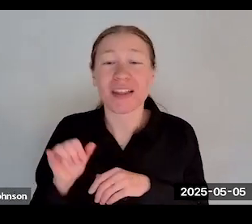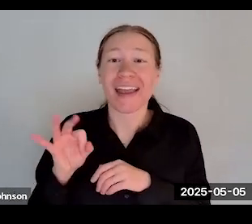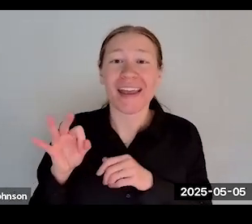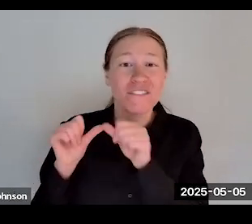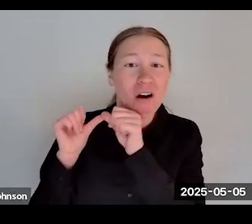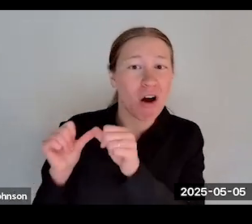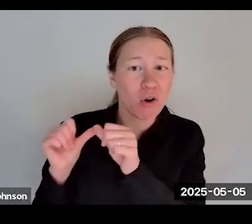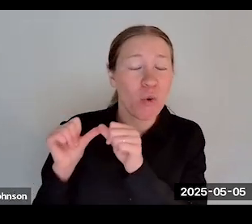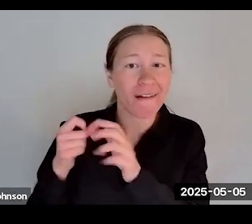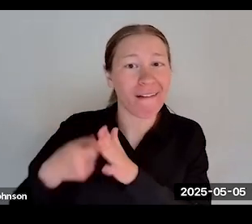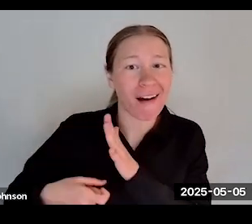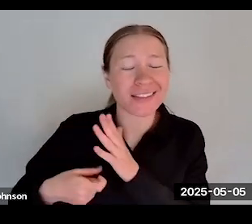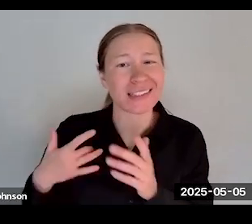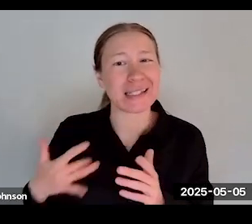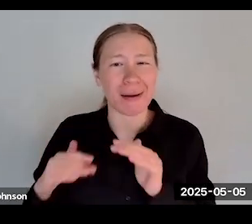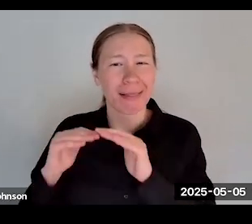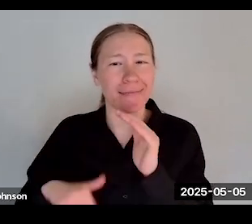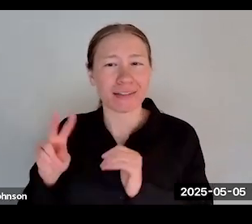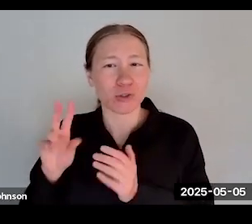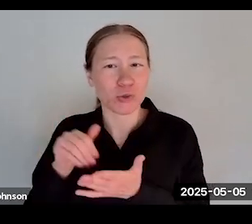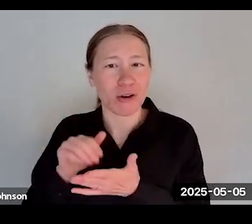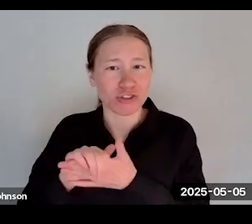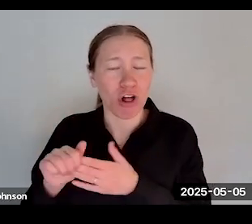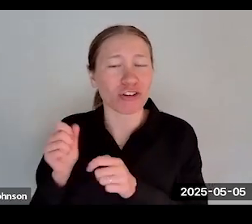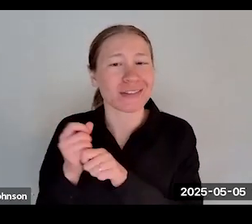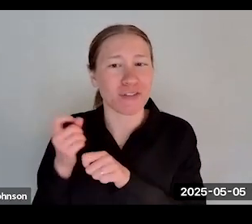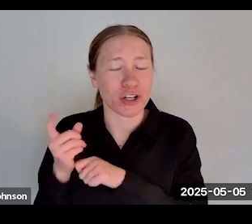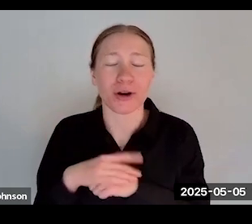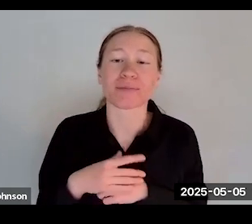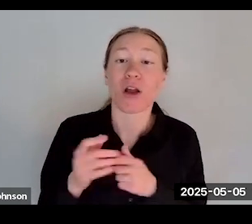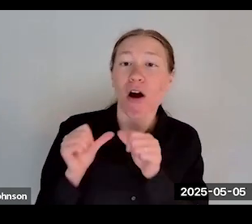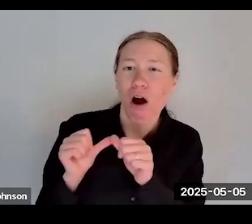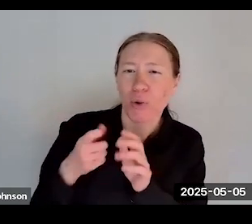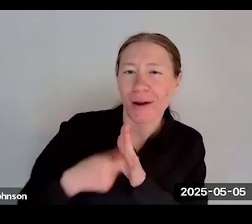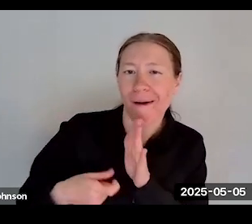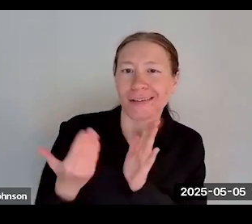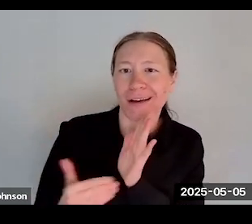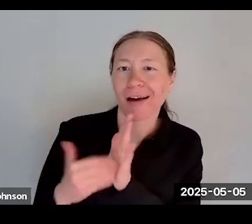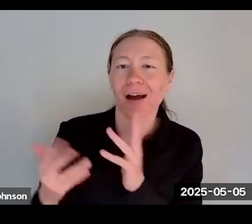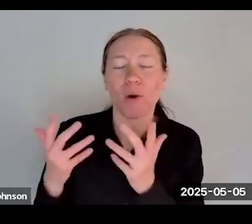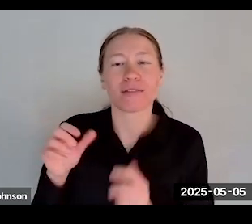it's less than $2,000 a year. Some of those ongoing costs could be a software subscription,